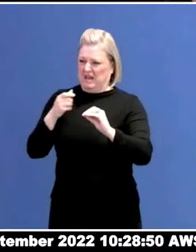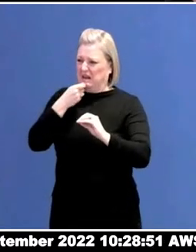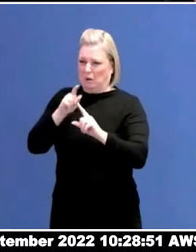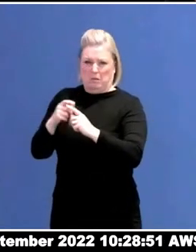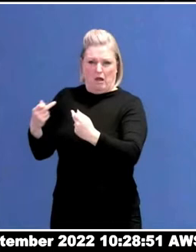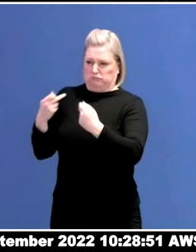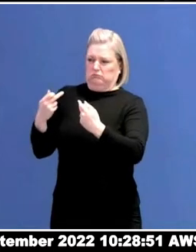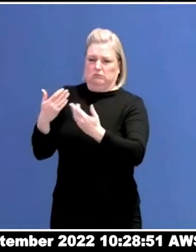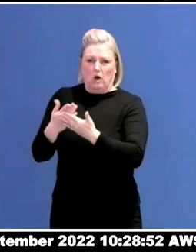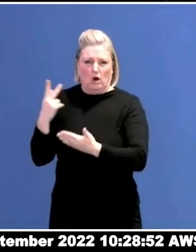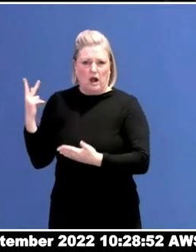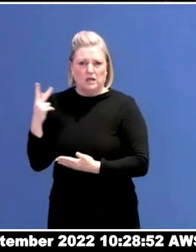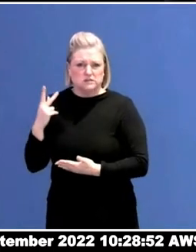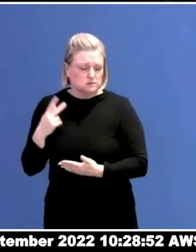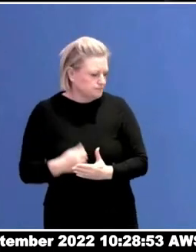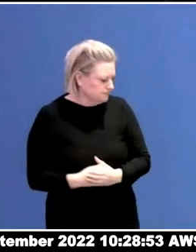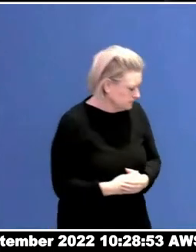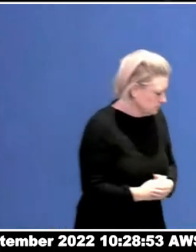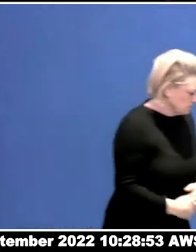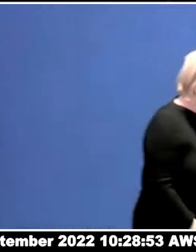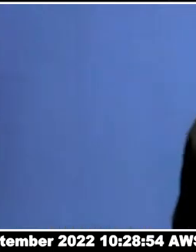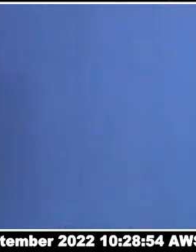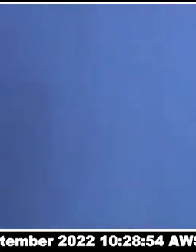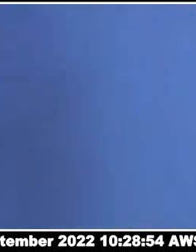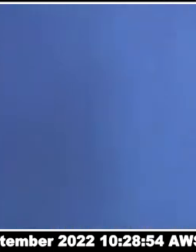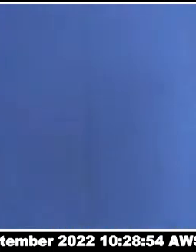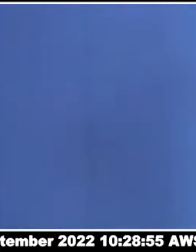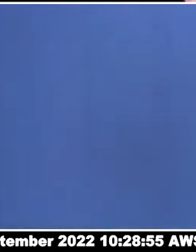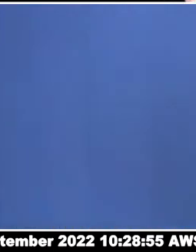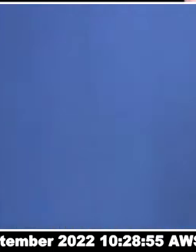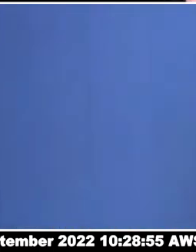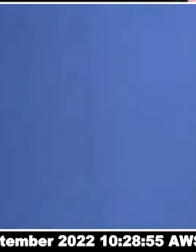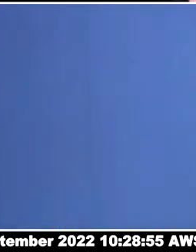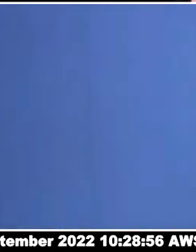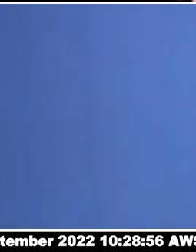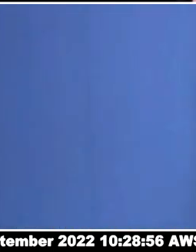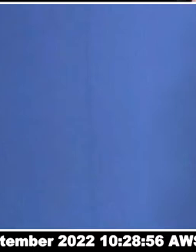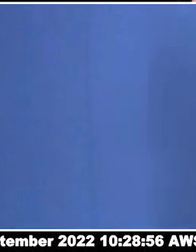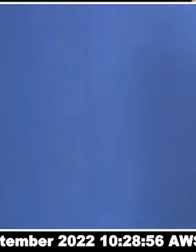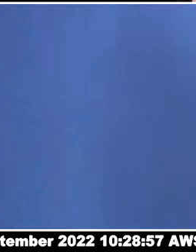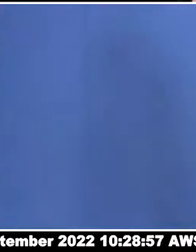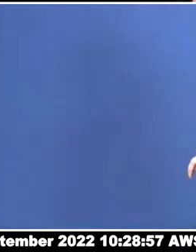When he was released from the centre, did you make any observations about